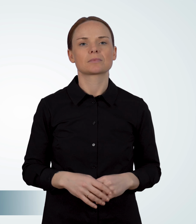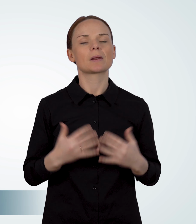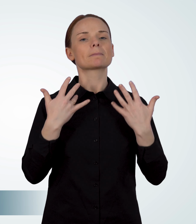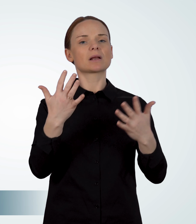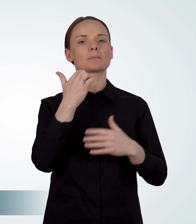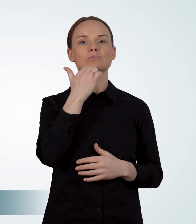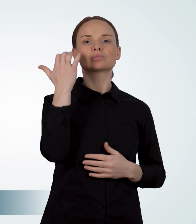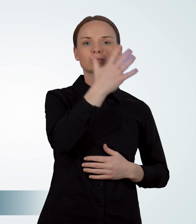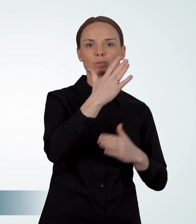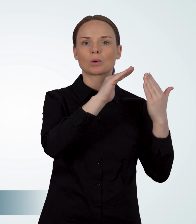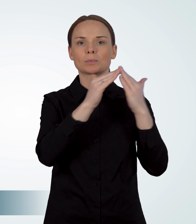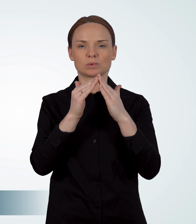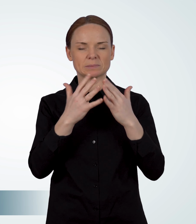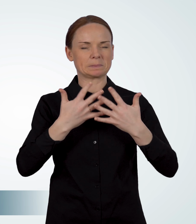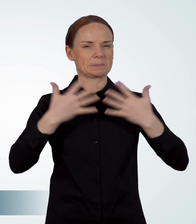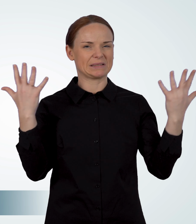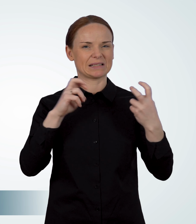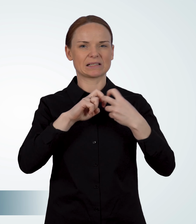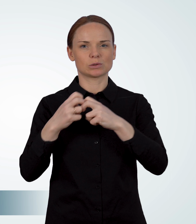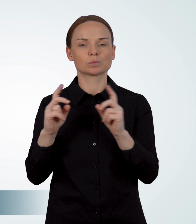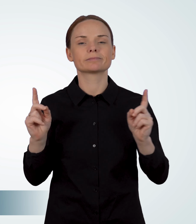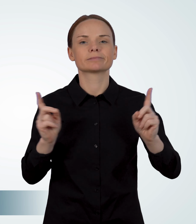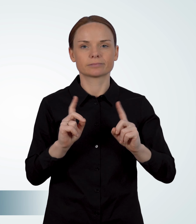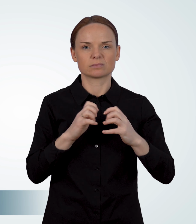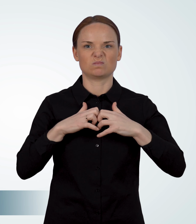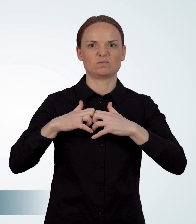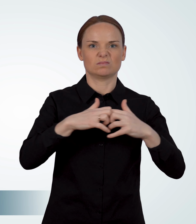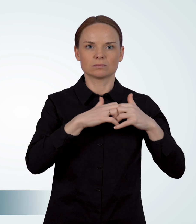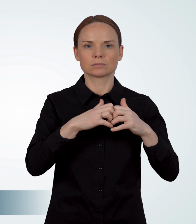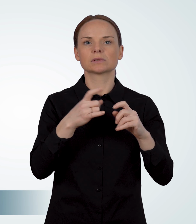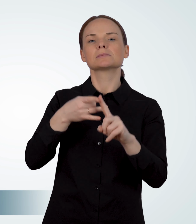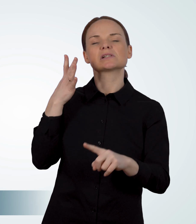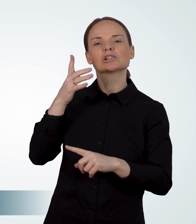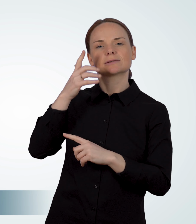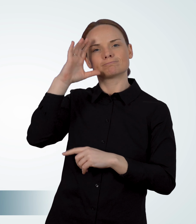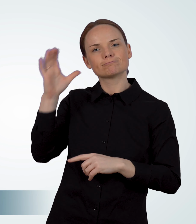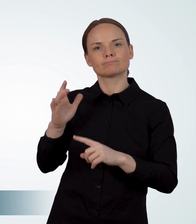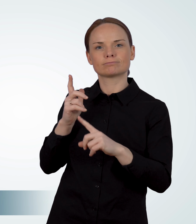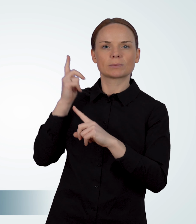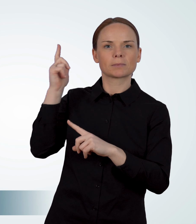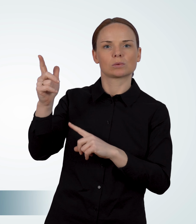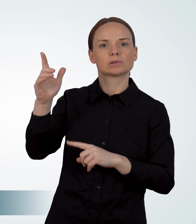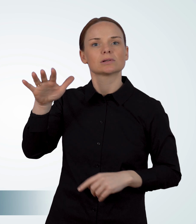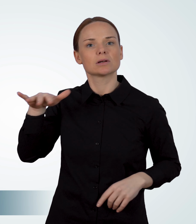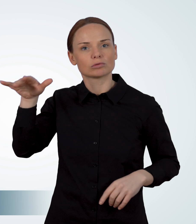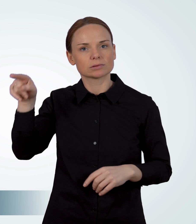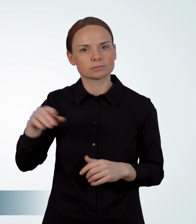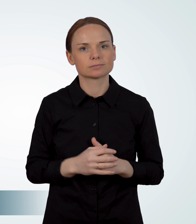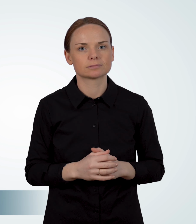Overcrowding is a significant issue in many Indigenous communities, particularly in remote areas.